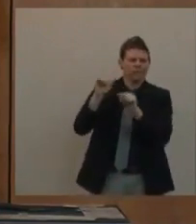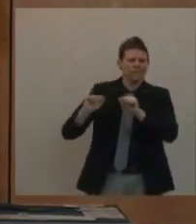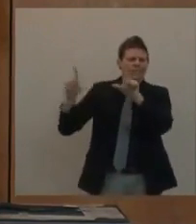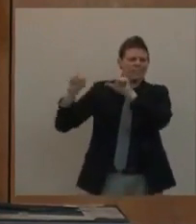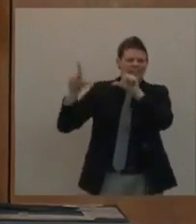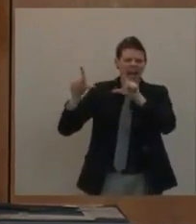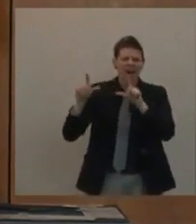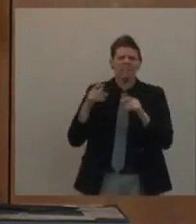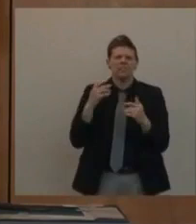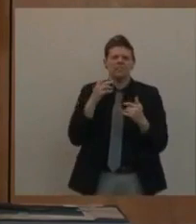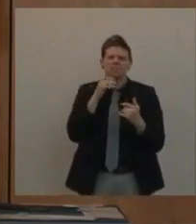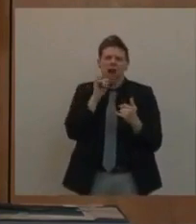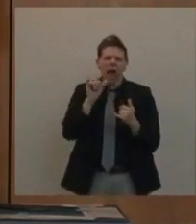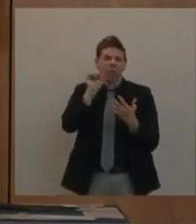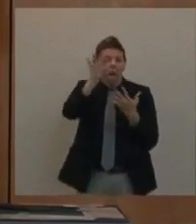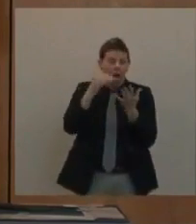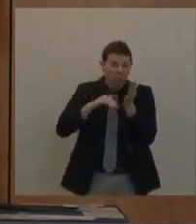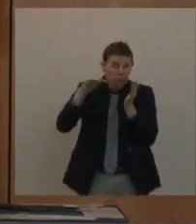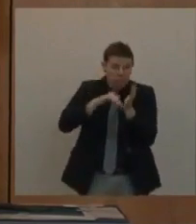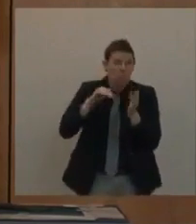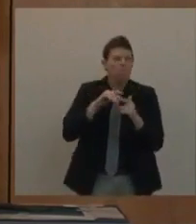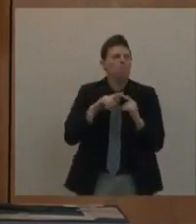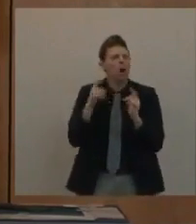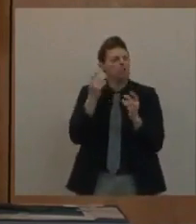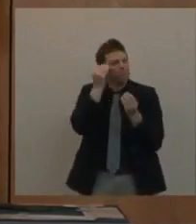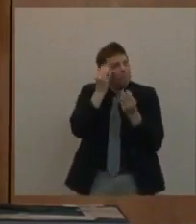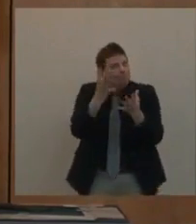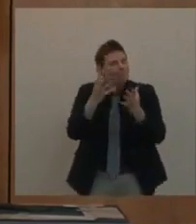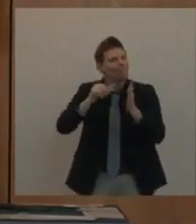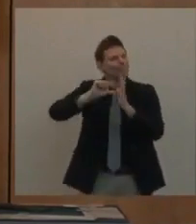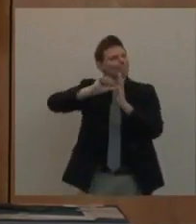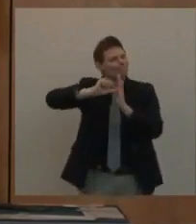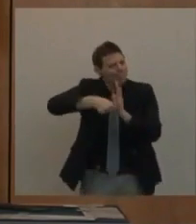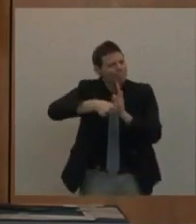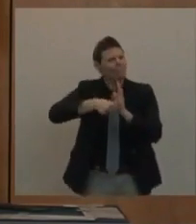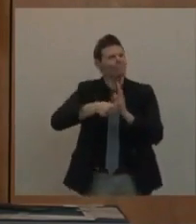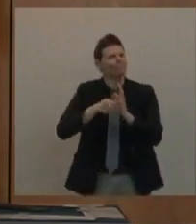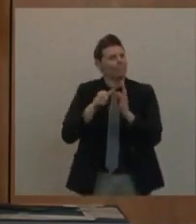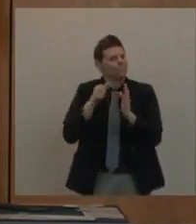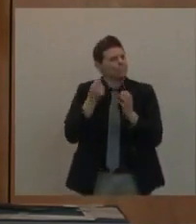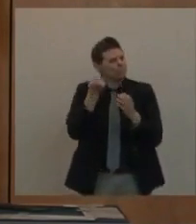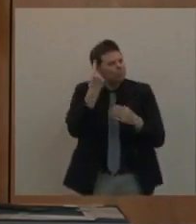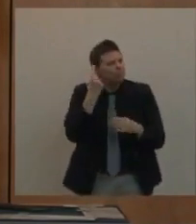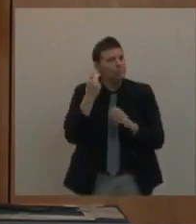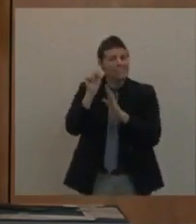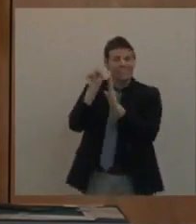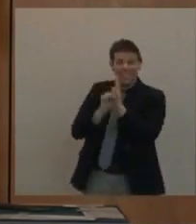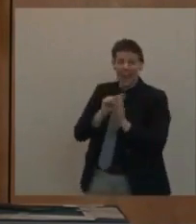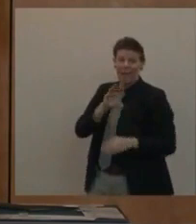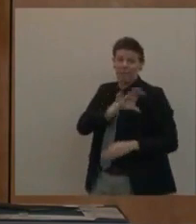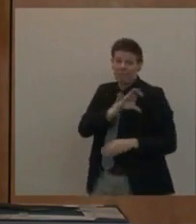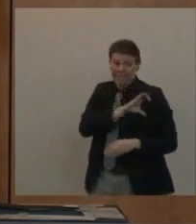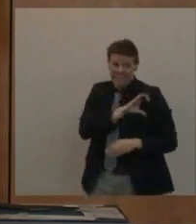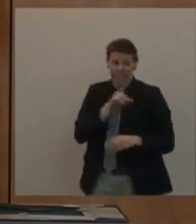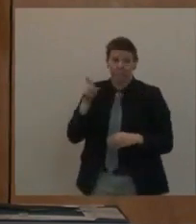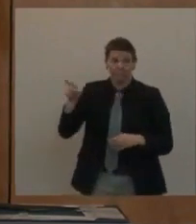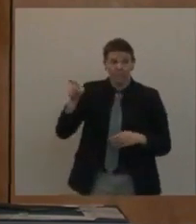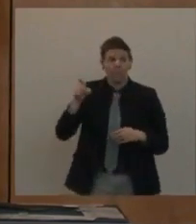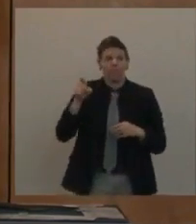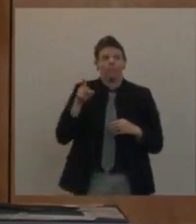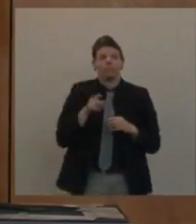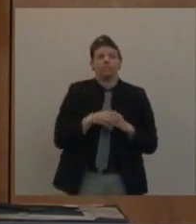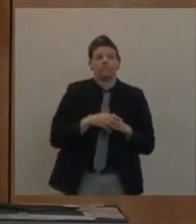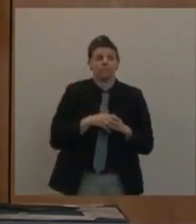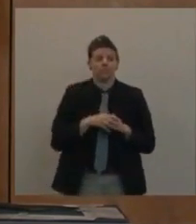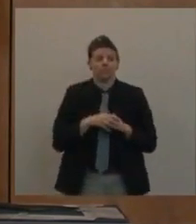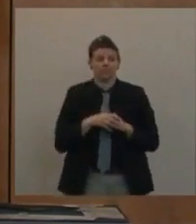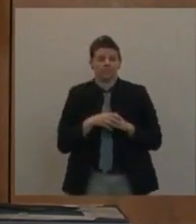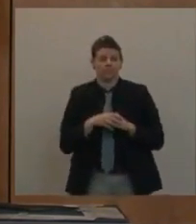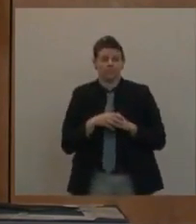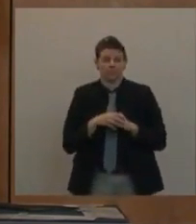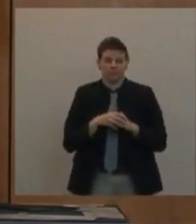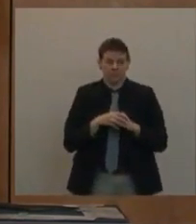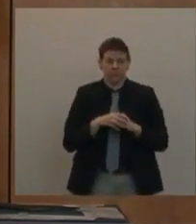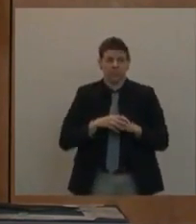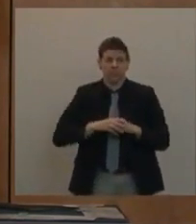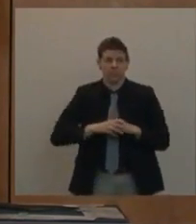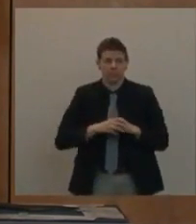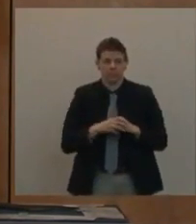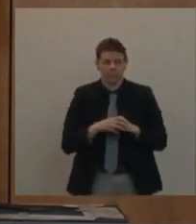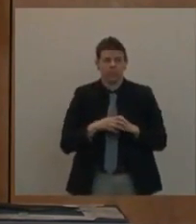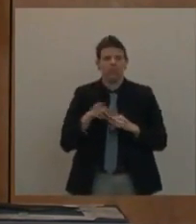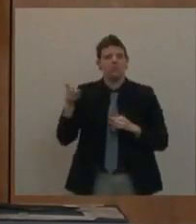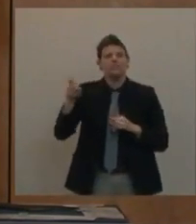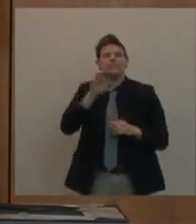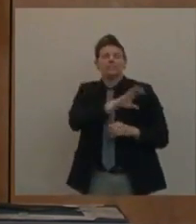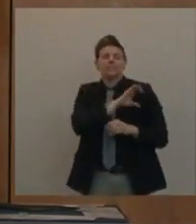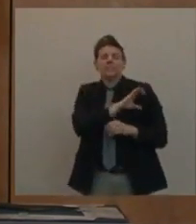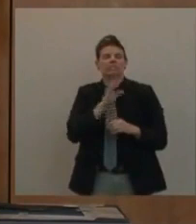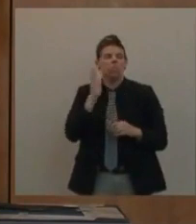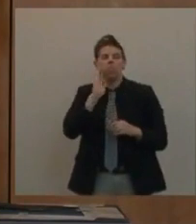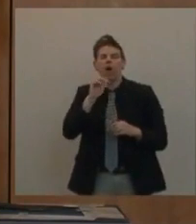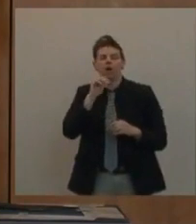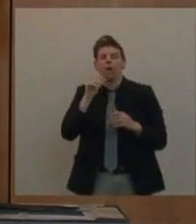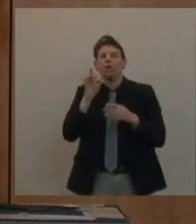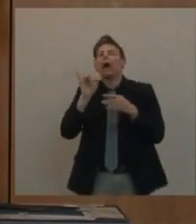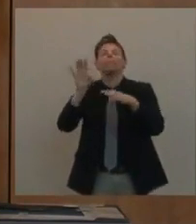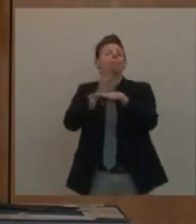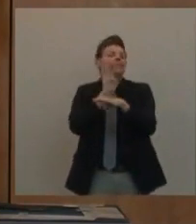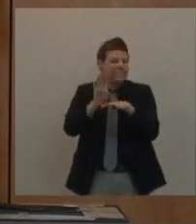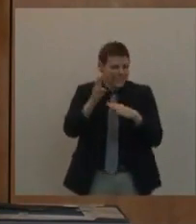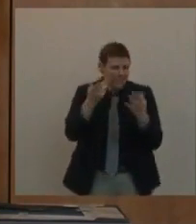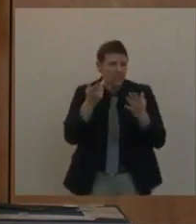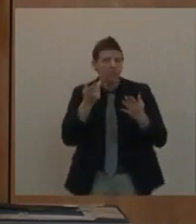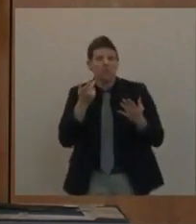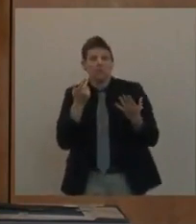THE OTHER THING THAT WAS ON THAT SLIDE THAT I WANT TO DRAW YOUR ATTENTION TO, WE DON’T HAVE TO BRING IT U AGAIN, BUT WE ARE ALSO ENFORCING -- SO THE STATE POLICE HAVE PUT OUT 15